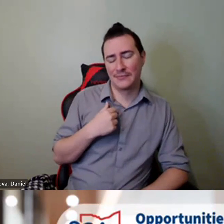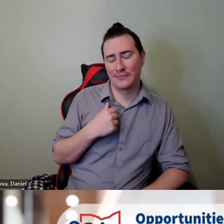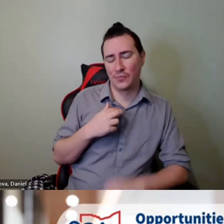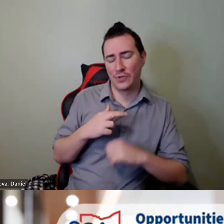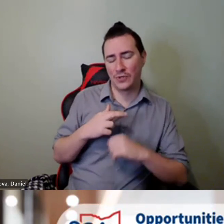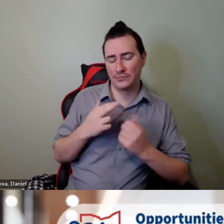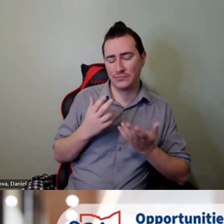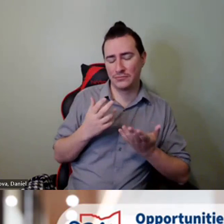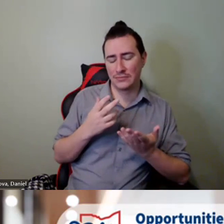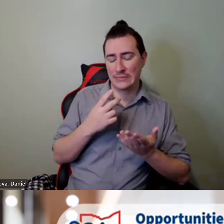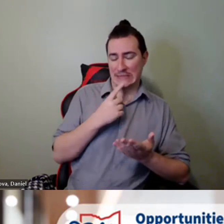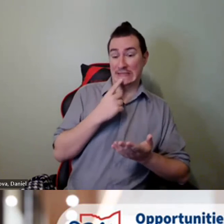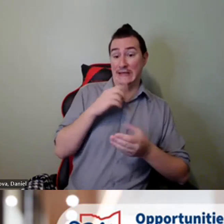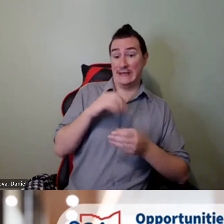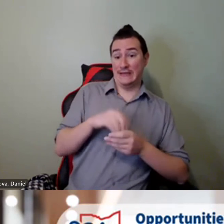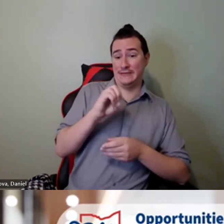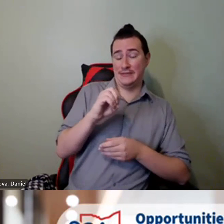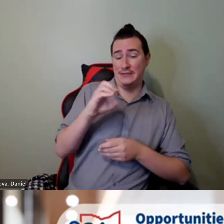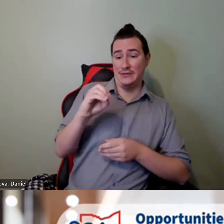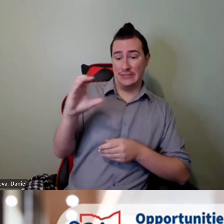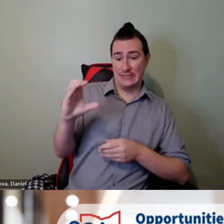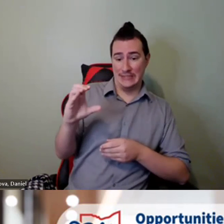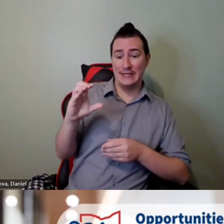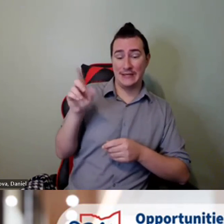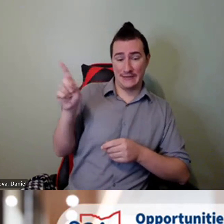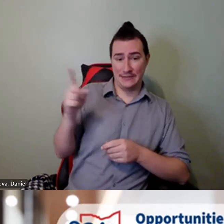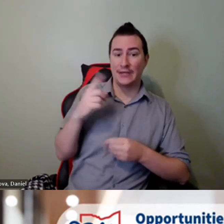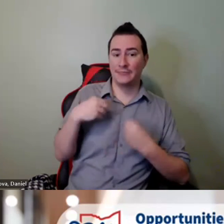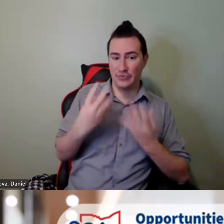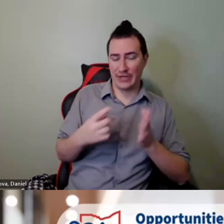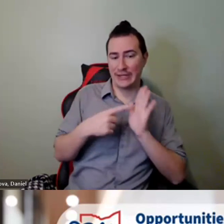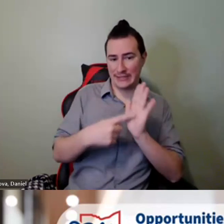that in the EEOC guidance, they do address, they give examples